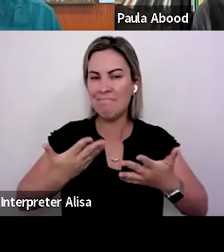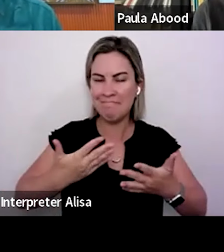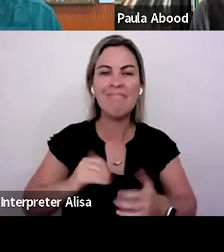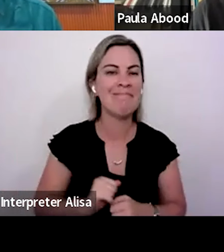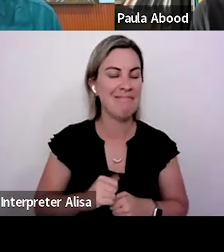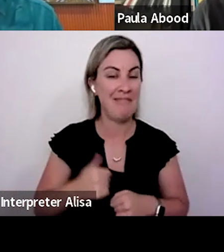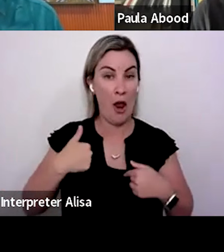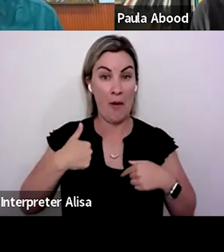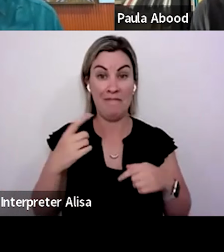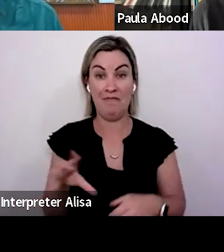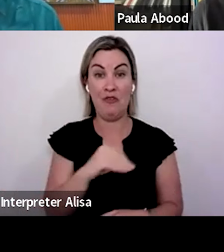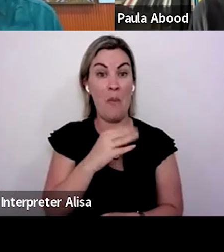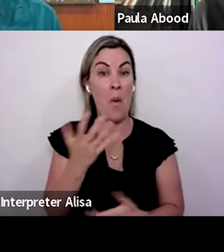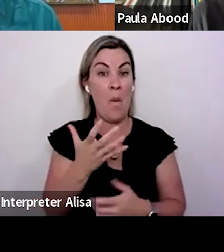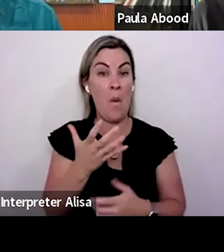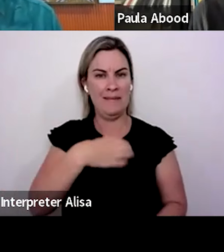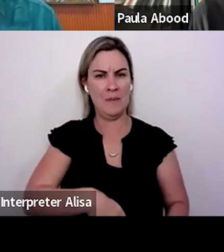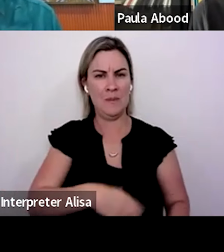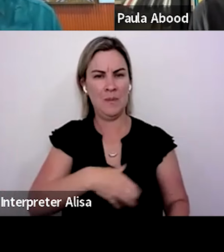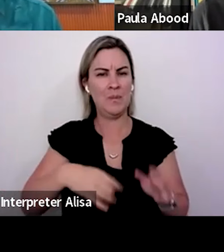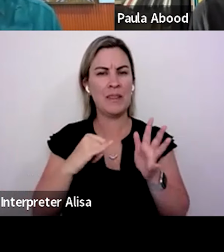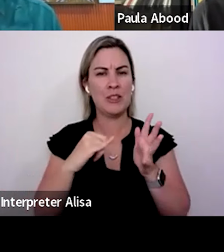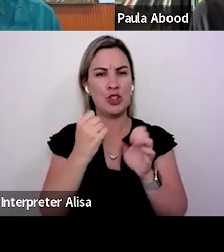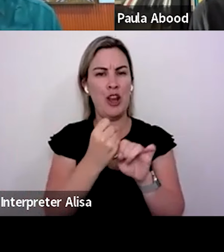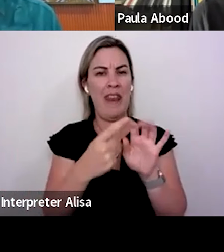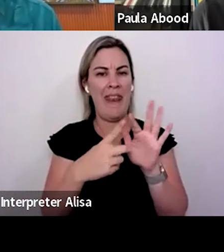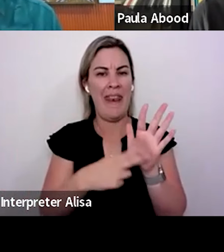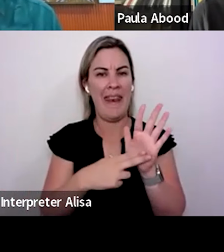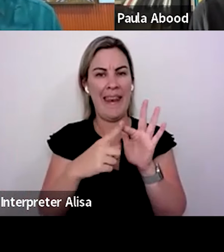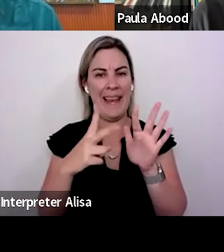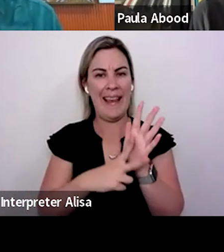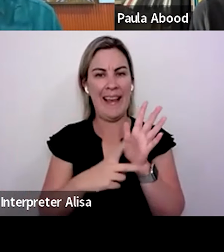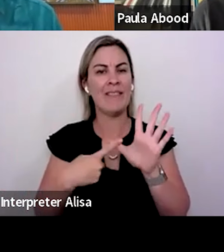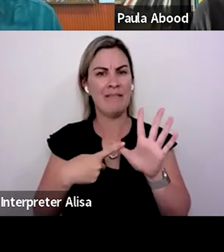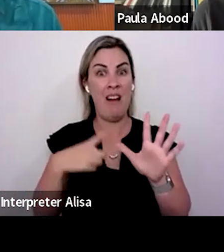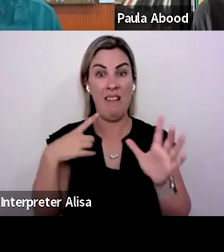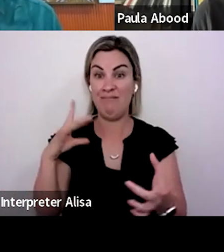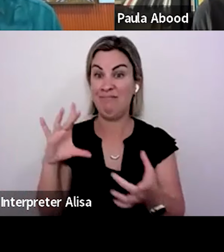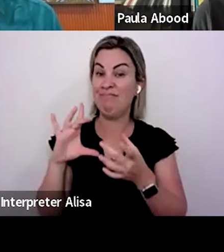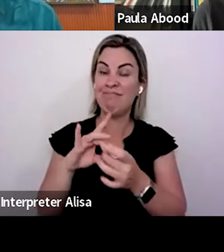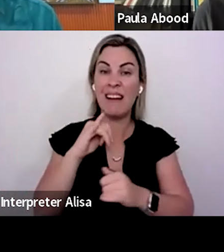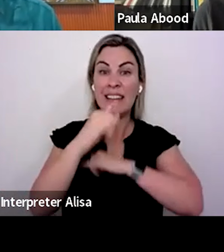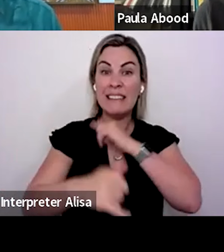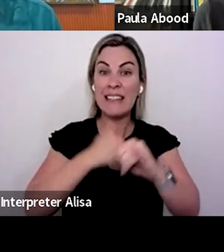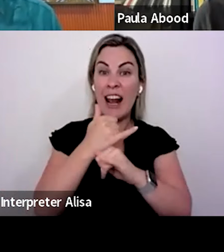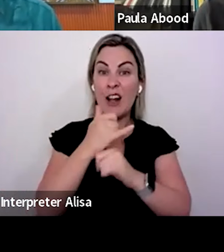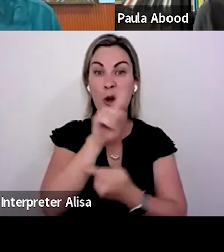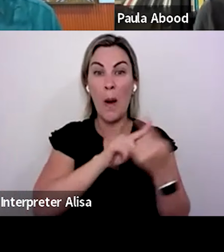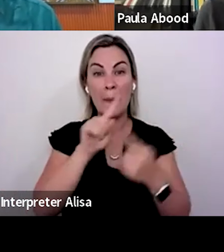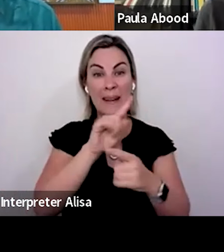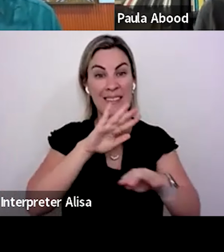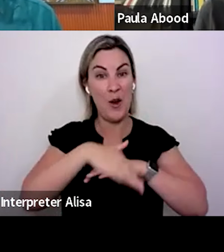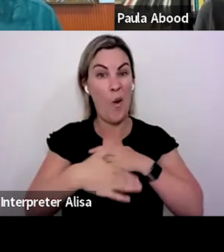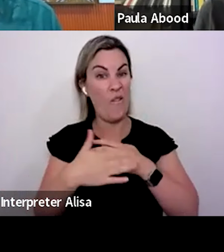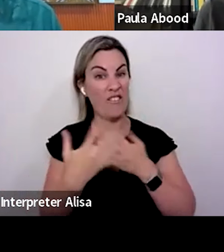I'm here attending an international meeting around protection of Indigenous culture and art and knowledge.